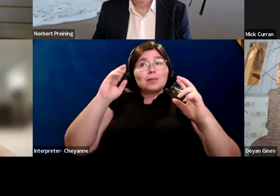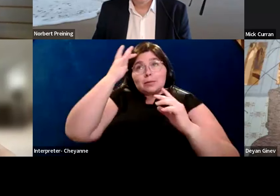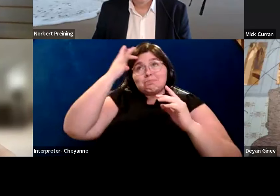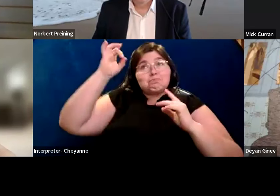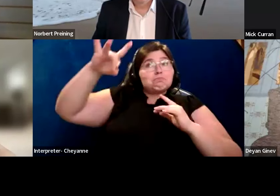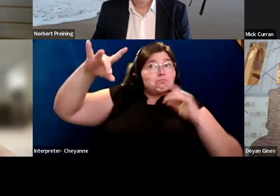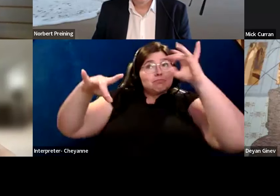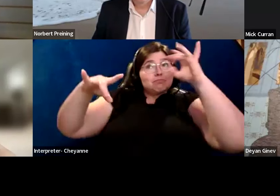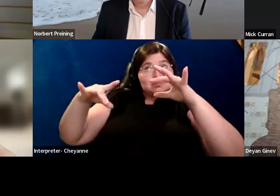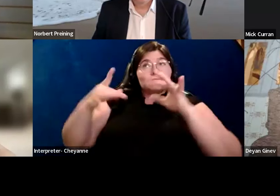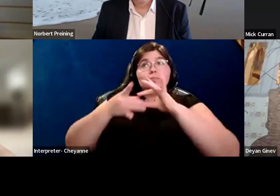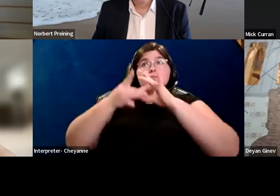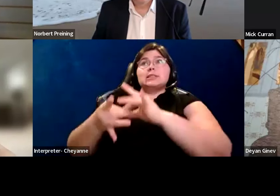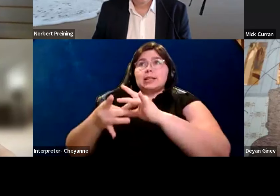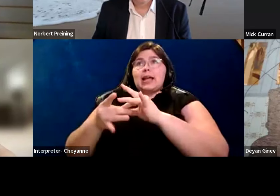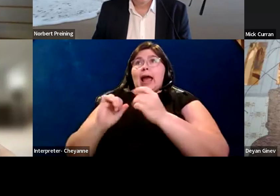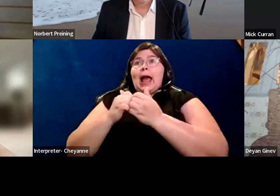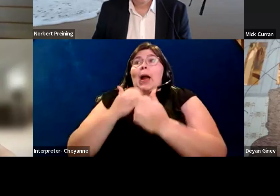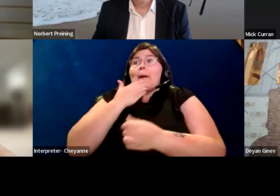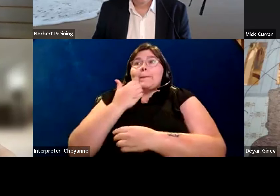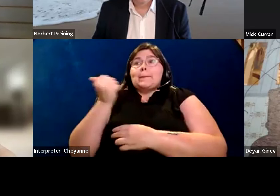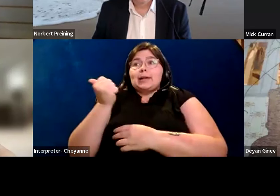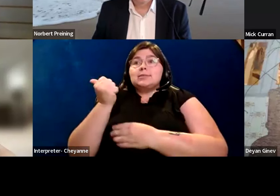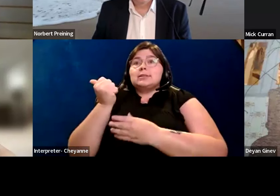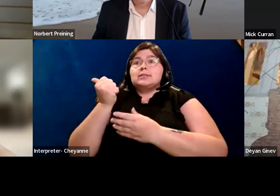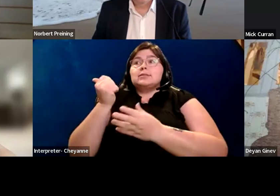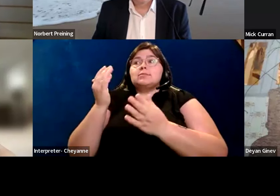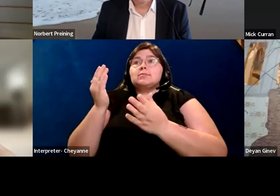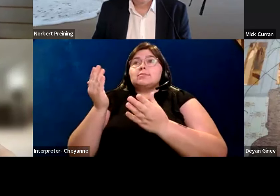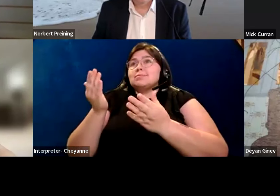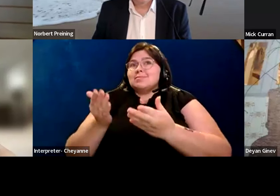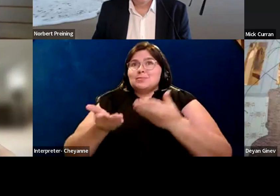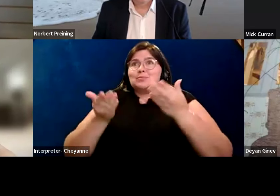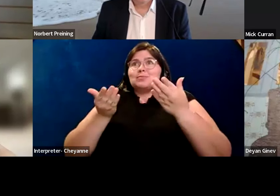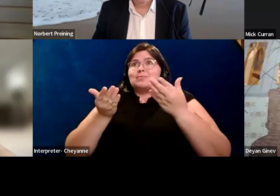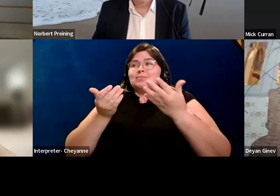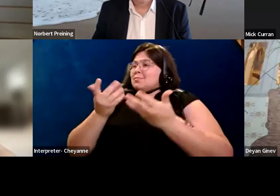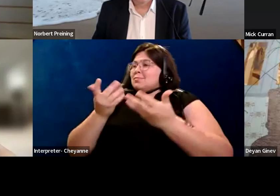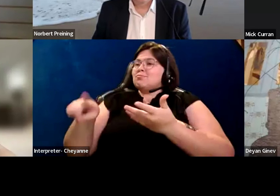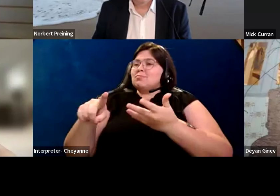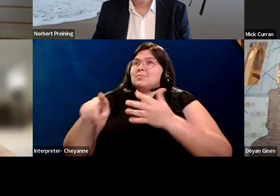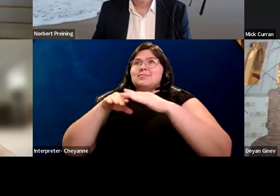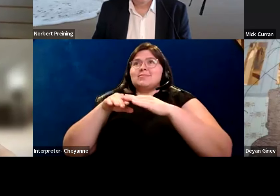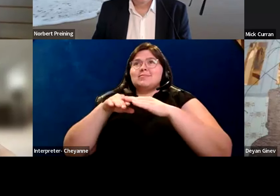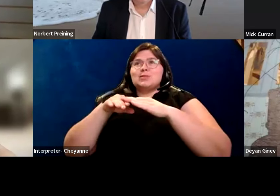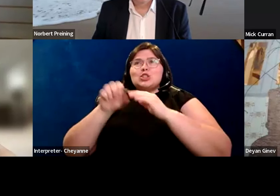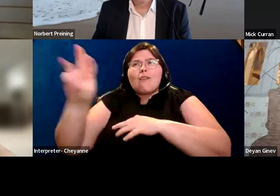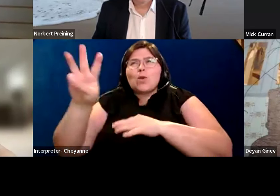in terms of how best we can make software accessible to those who have disabilities.